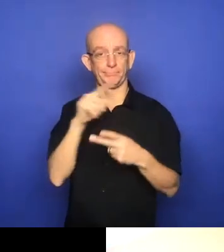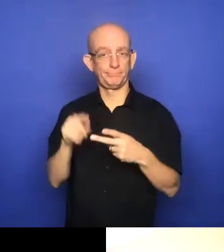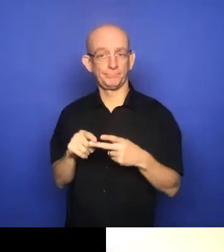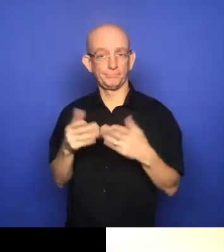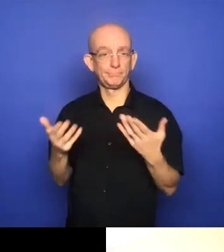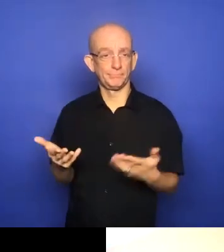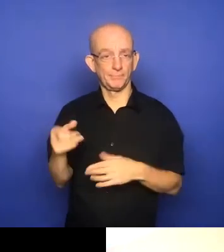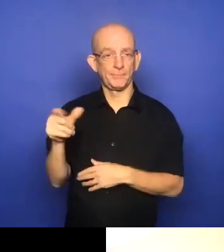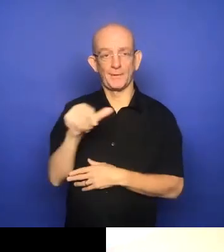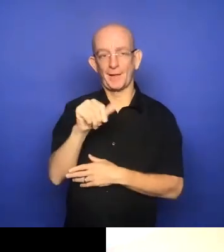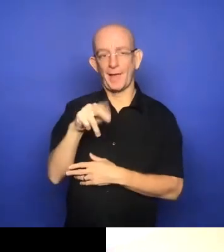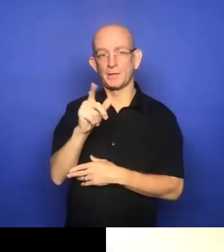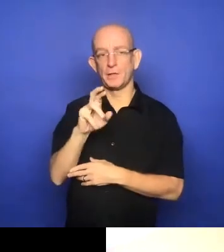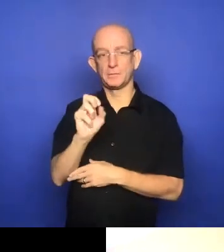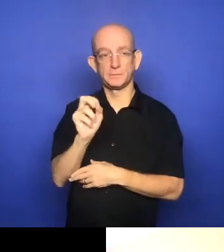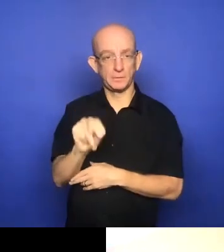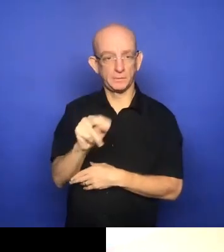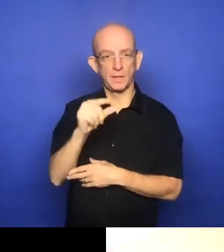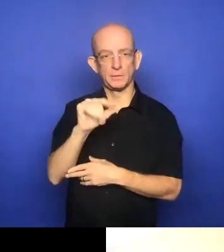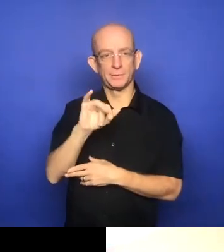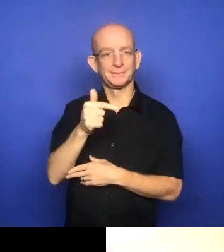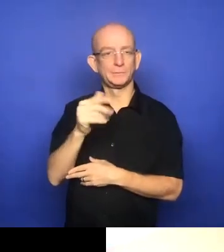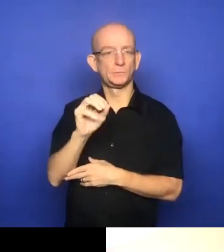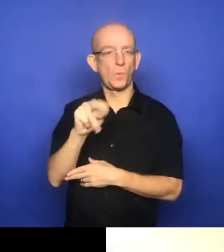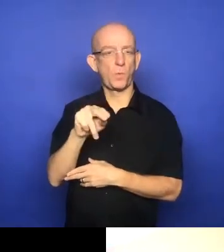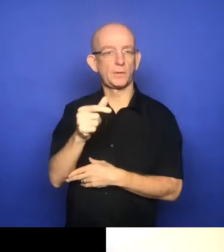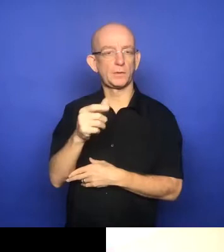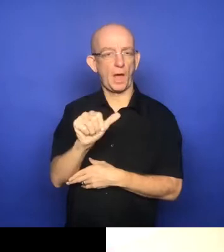I'll now give the floor to Anderson Gitonga